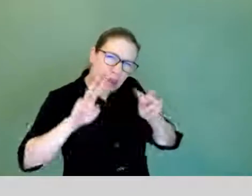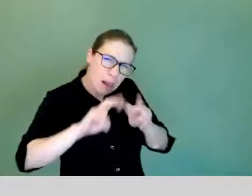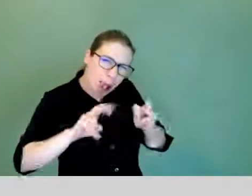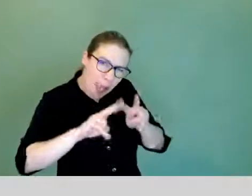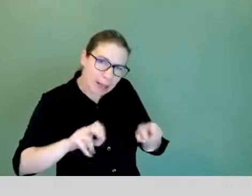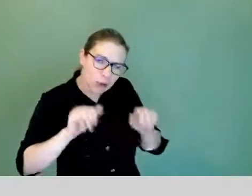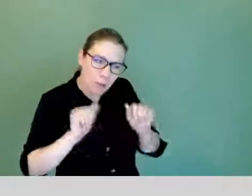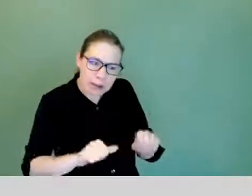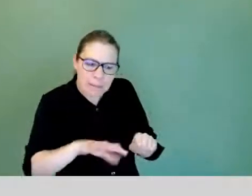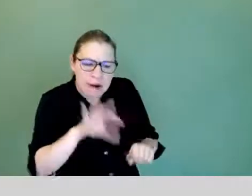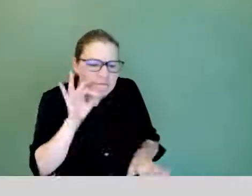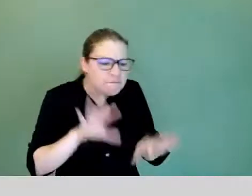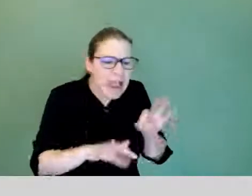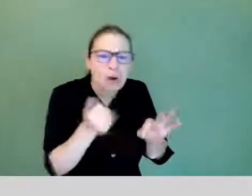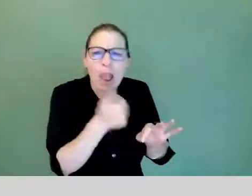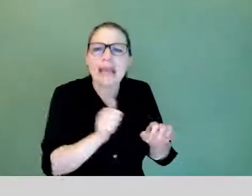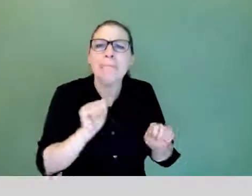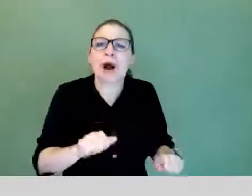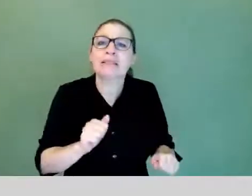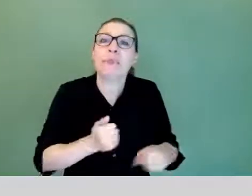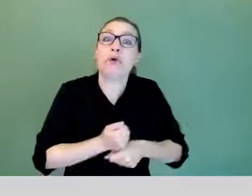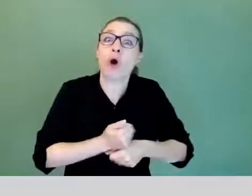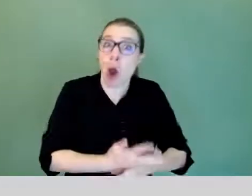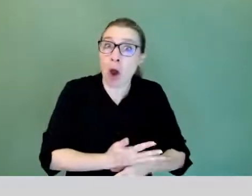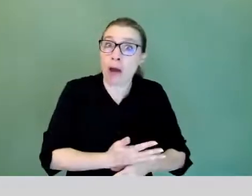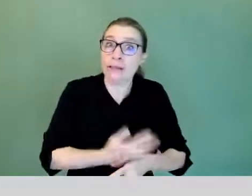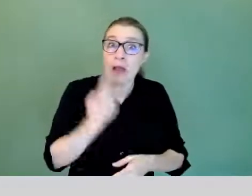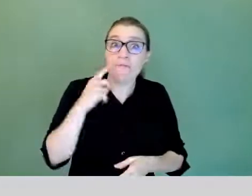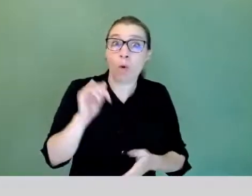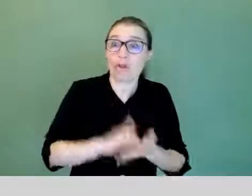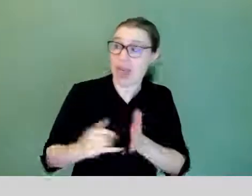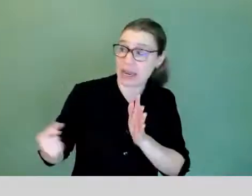in order to find out the possible cause for the attack